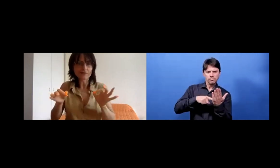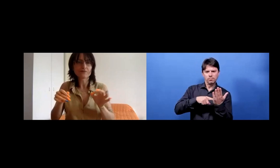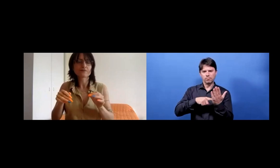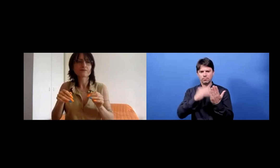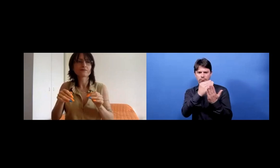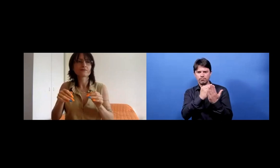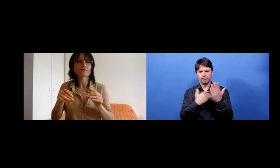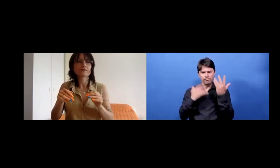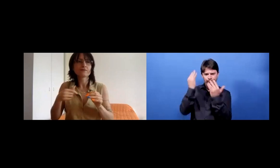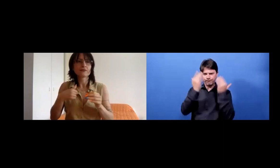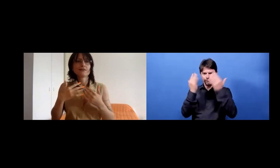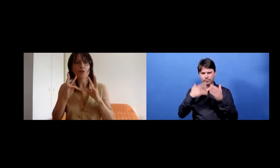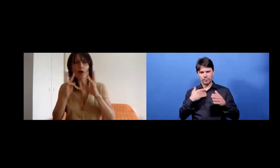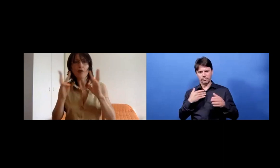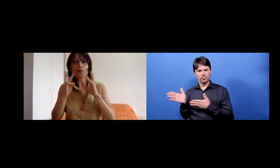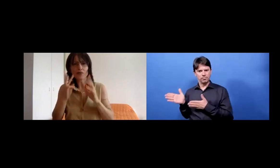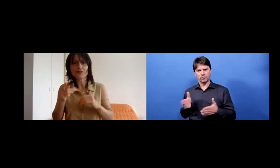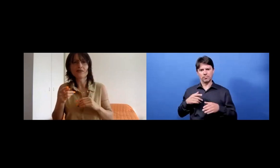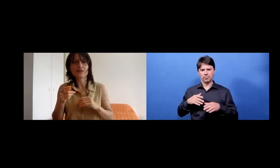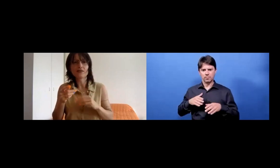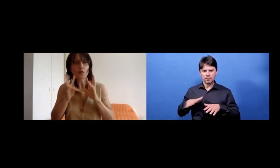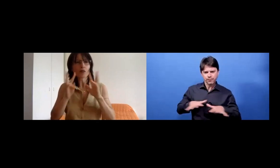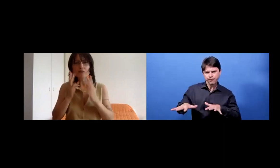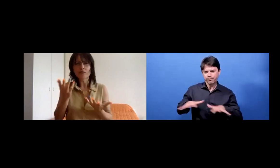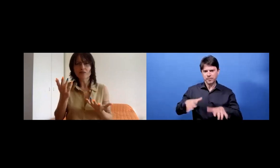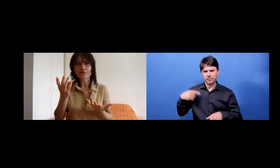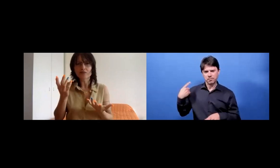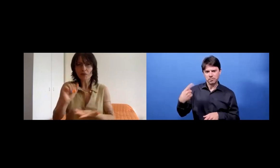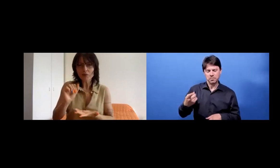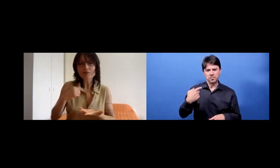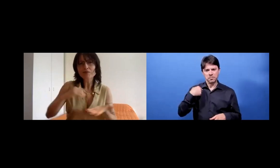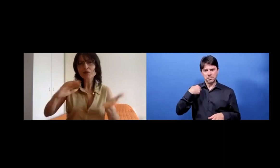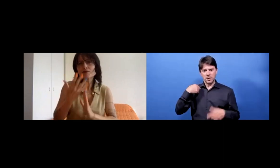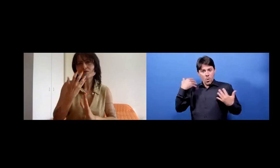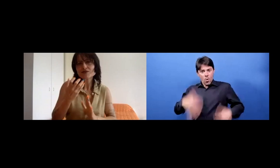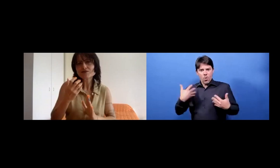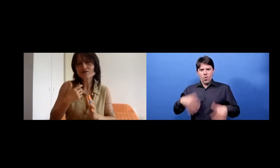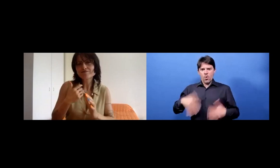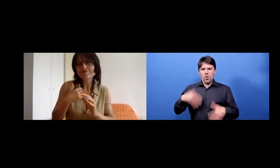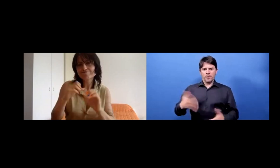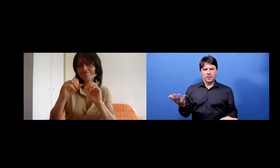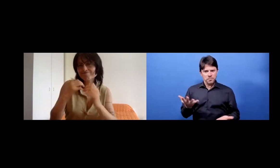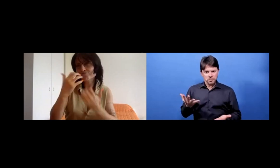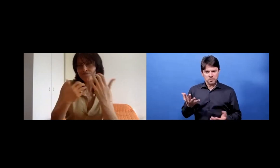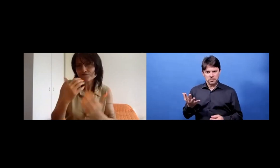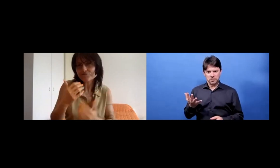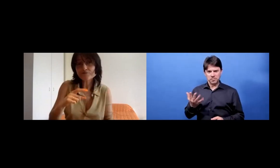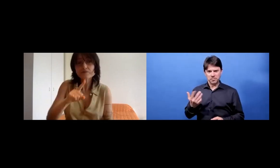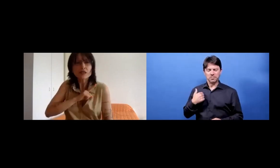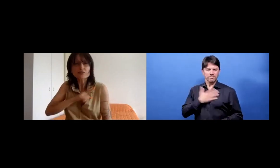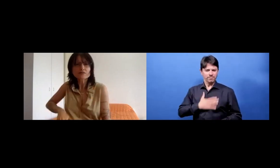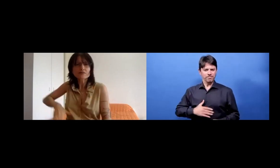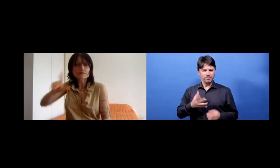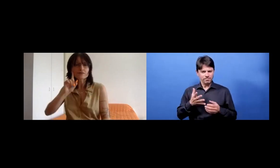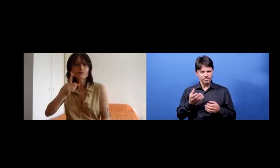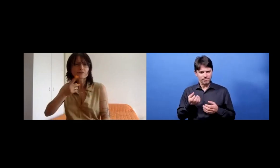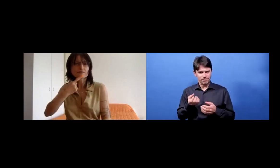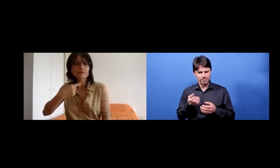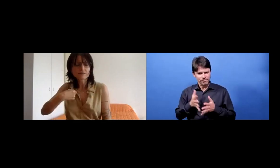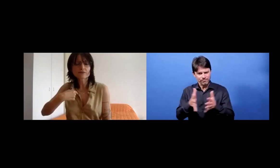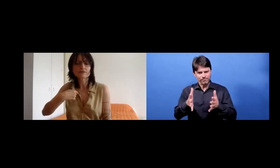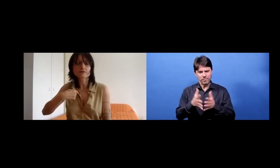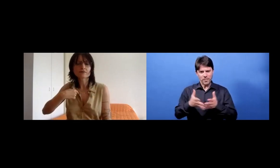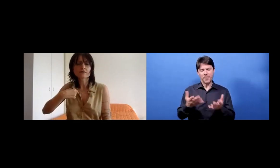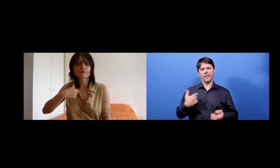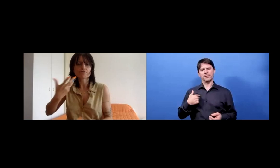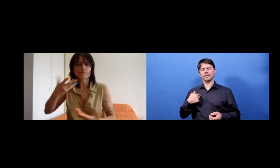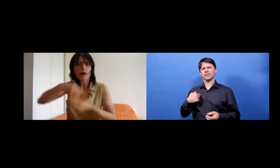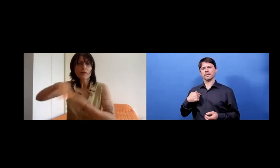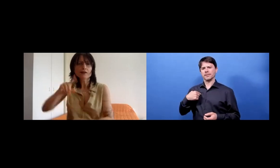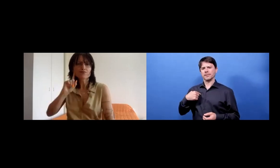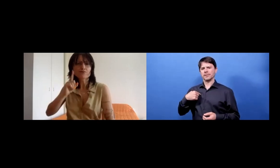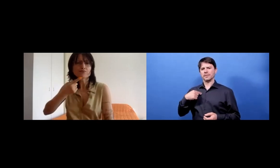and conference on one day. I would like to tell the story of why this is such an astounding event.